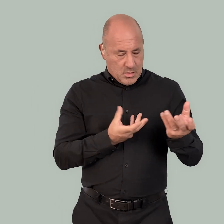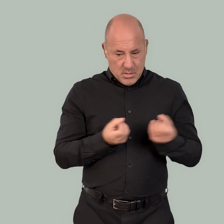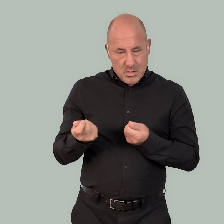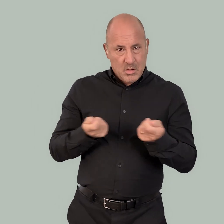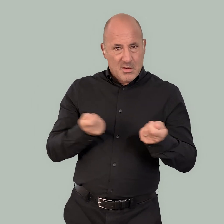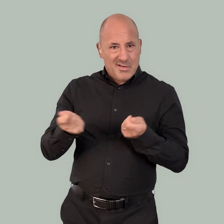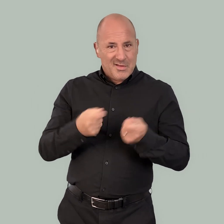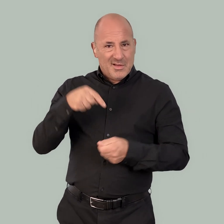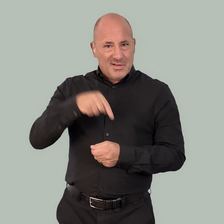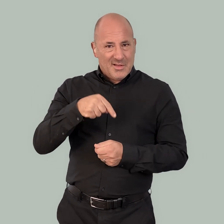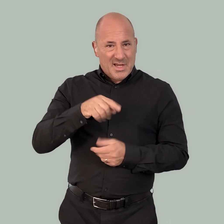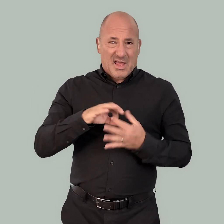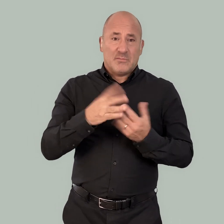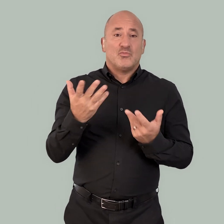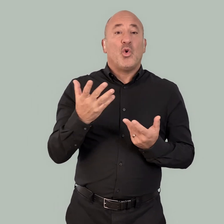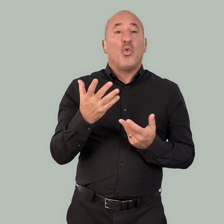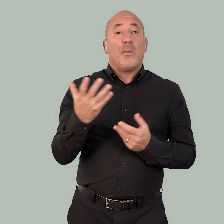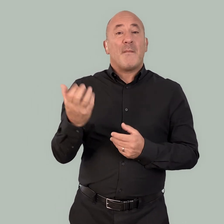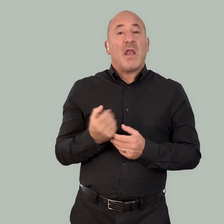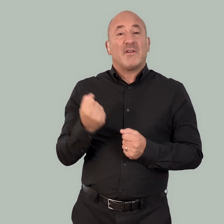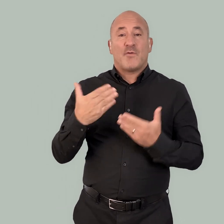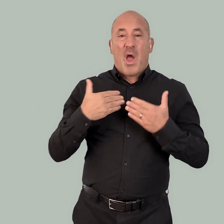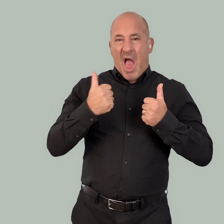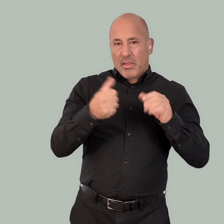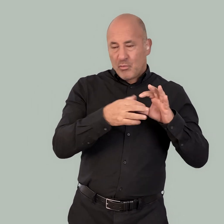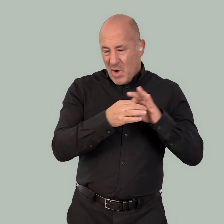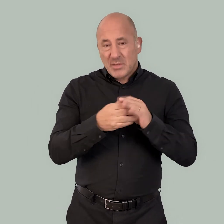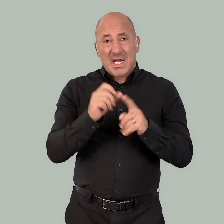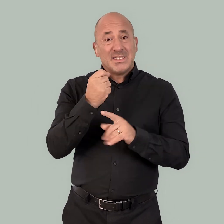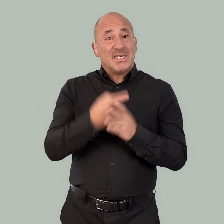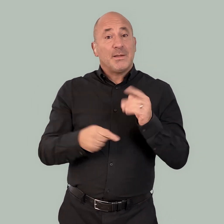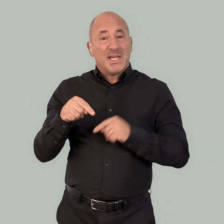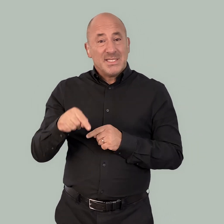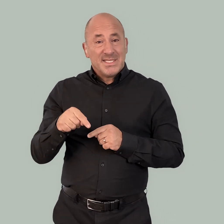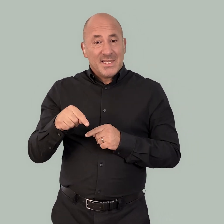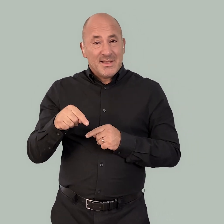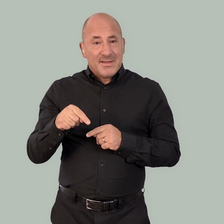for health-related and disability benefits,